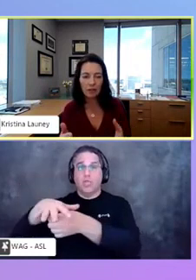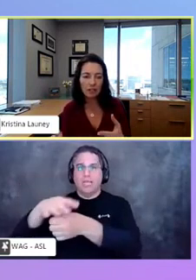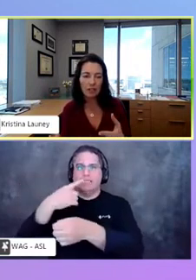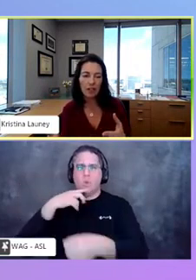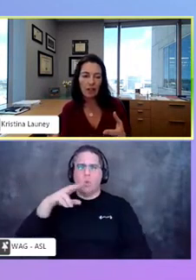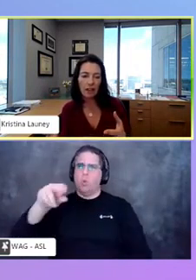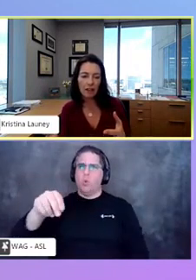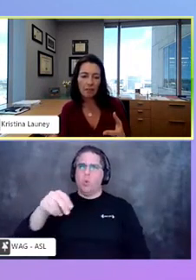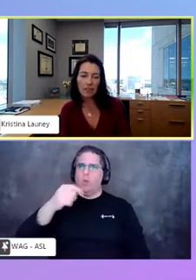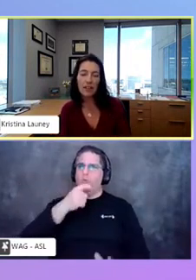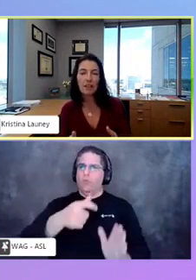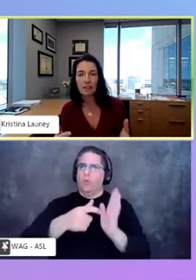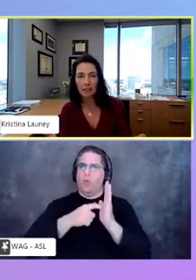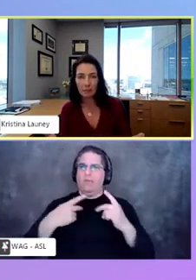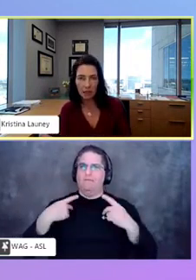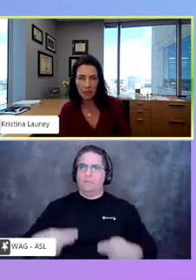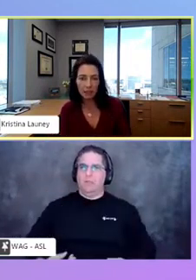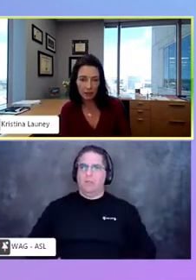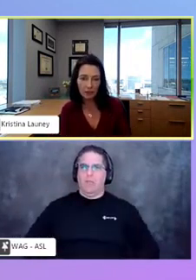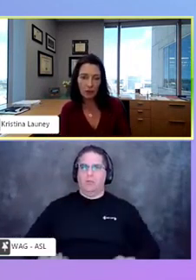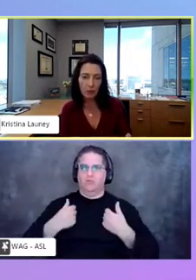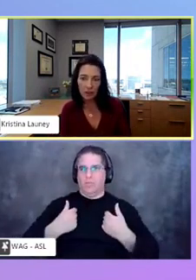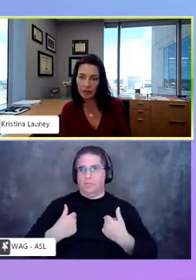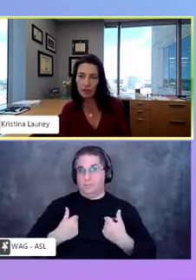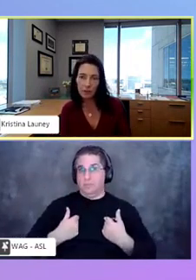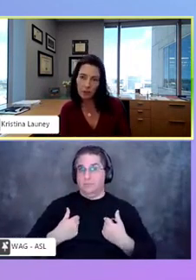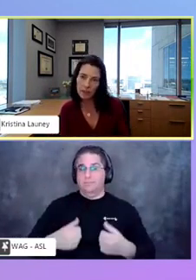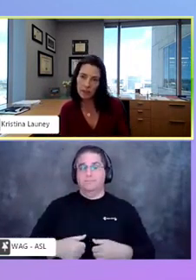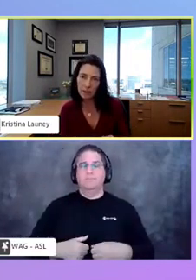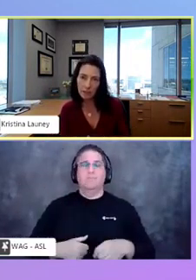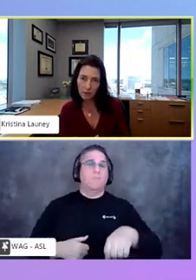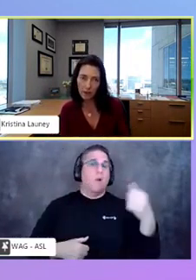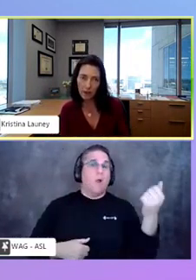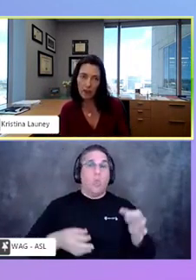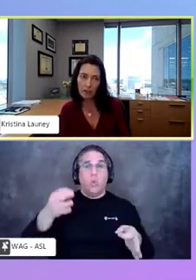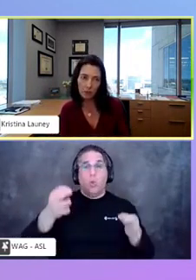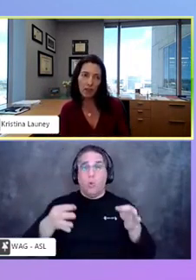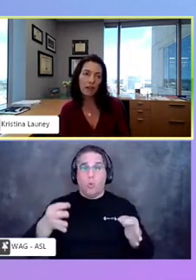subject to title three of the ADA? The first circuit